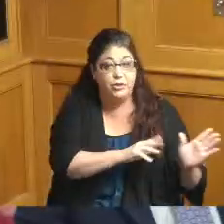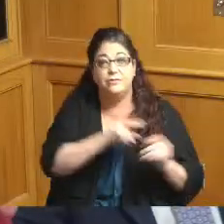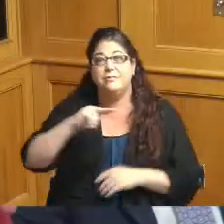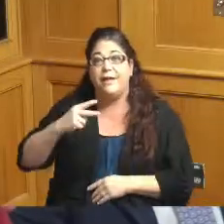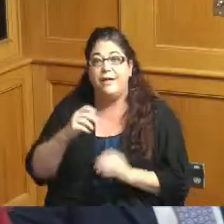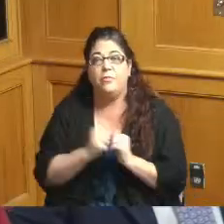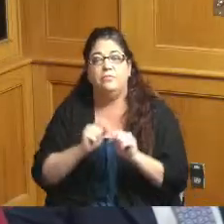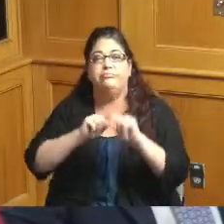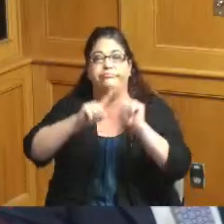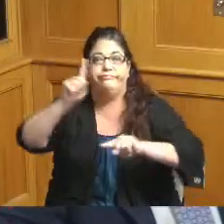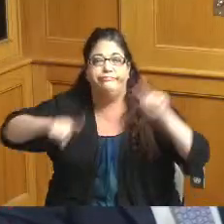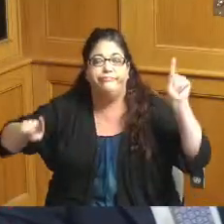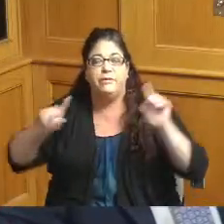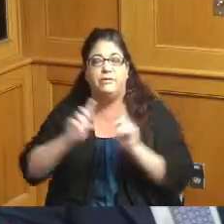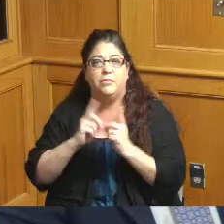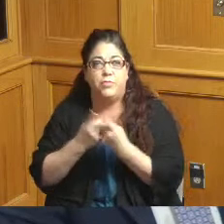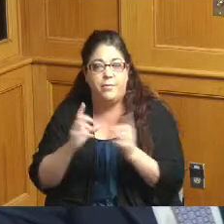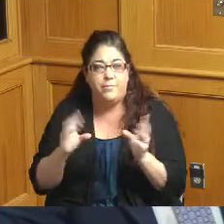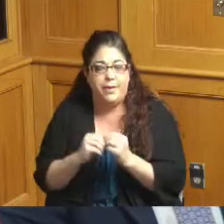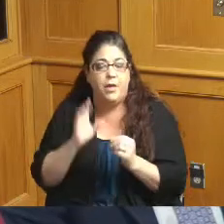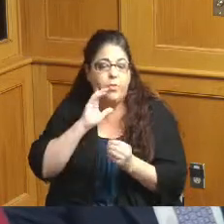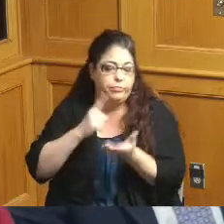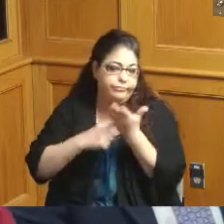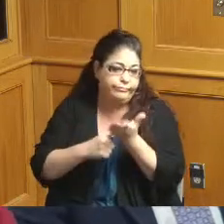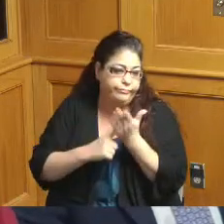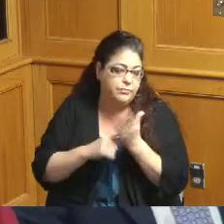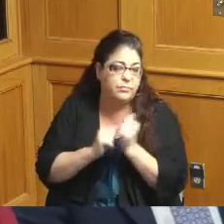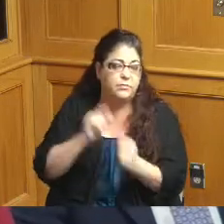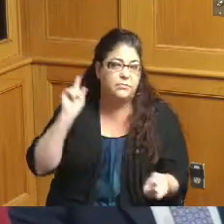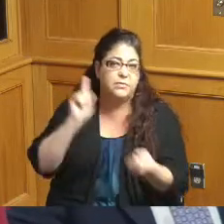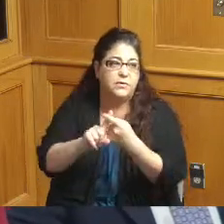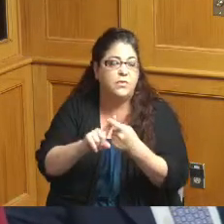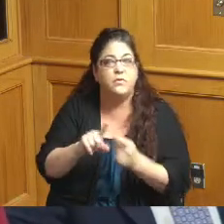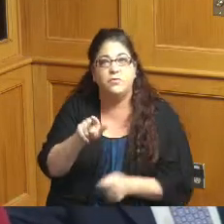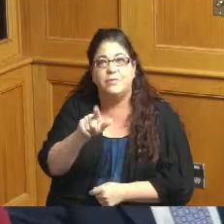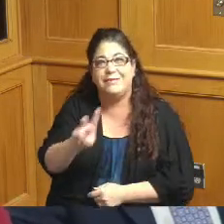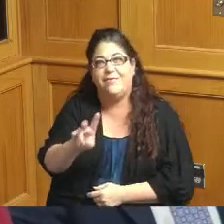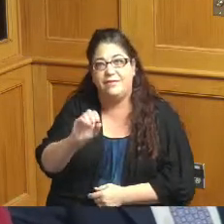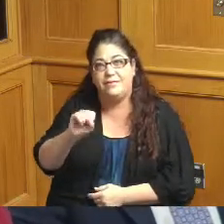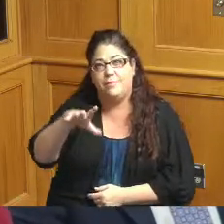departments we'll be continuing them for the next two weeks through the 27th of the month and